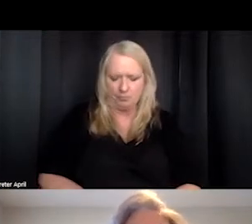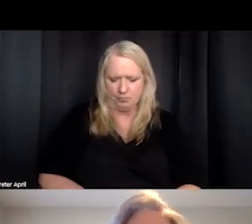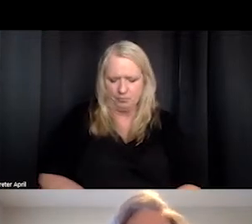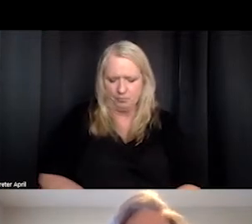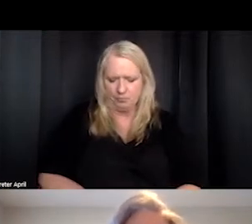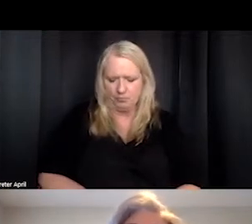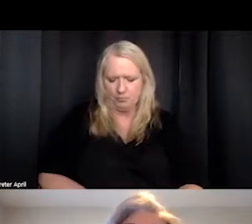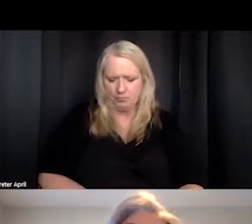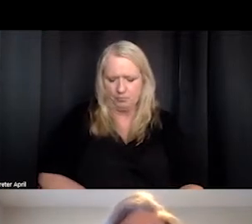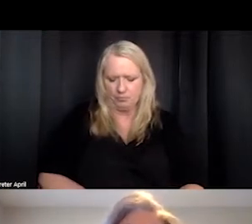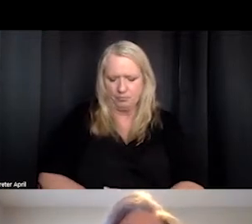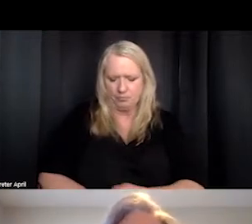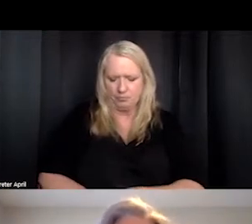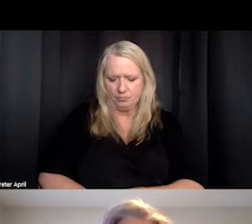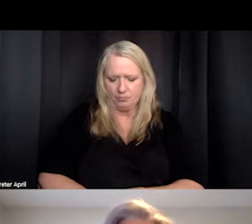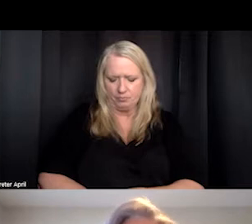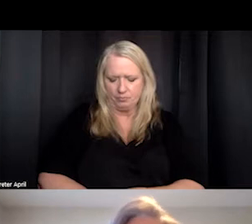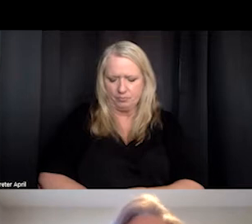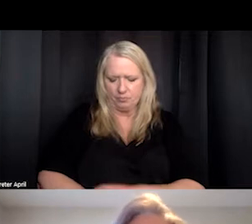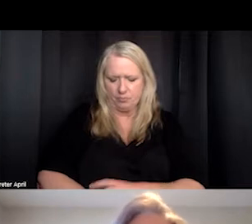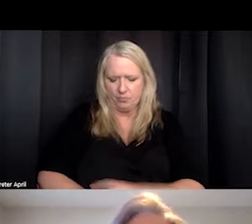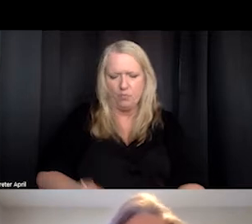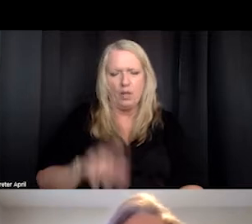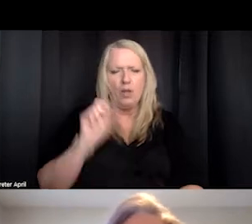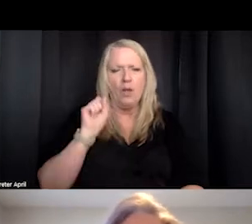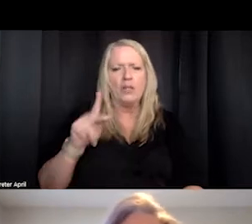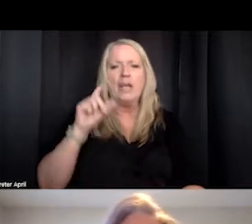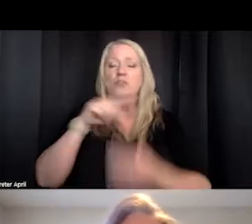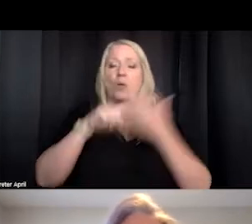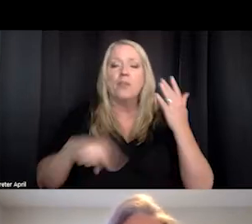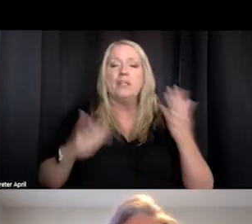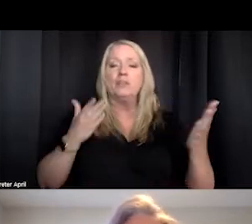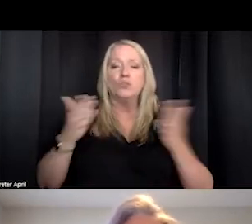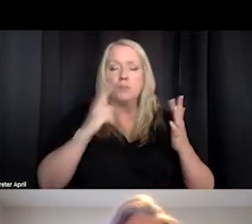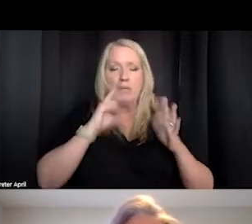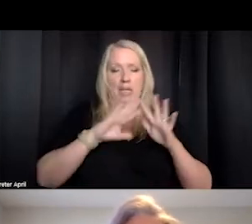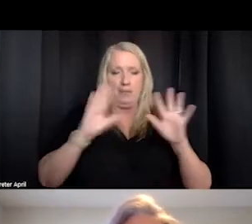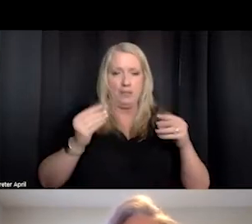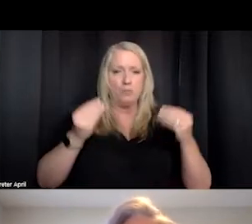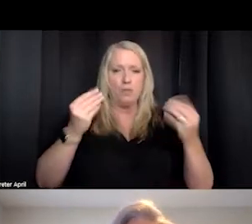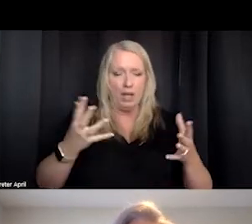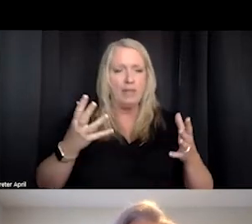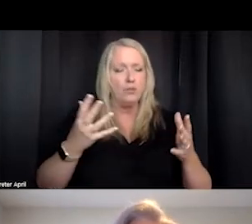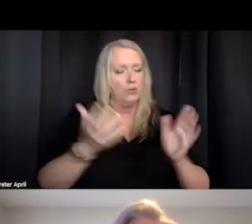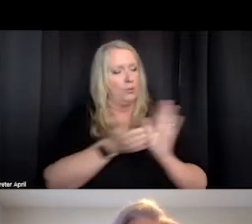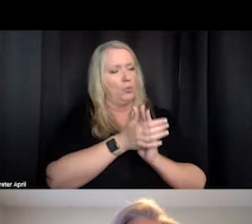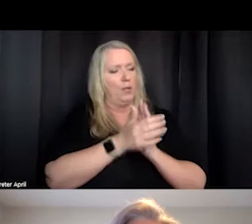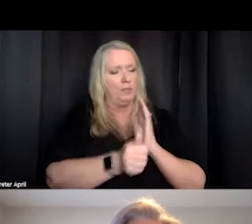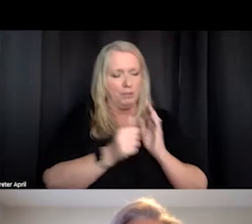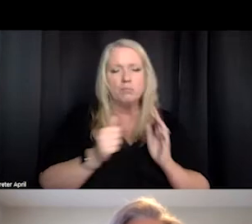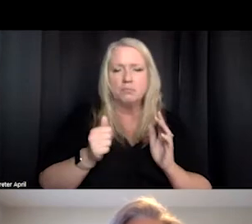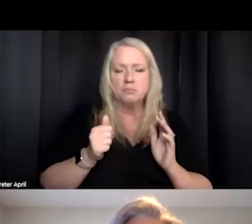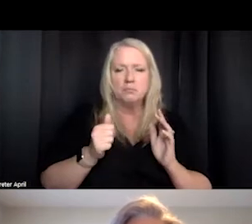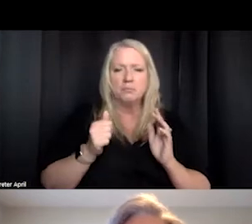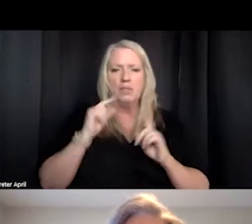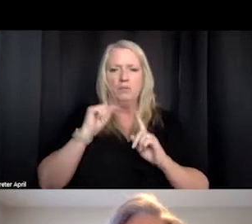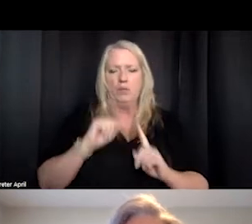OKAY. SO, THESE SERVICES, AND PROVIDER CALL TPEU KAEUGS, UNDER THIS PROVISION, SORRY VOICES HAVE